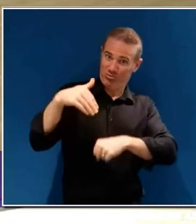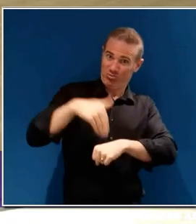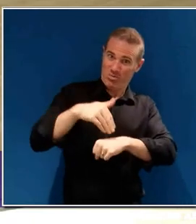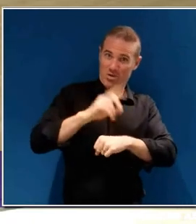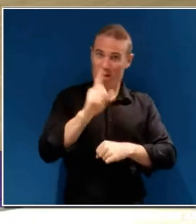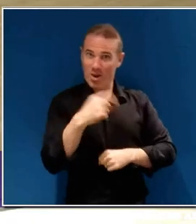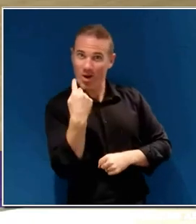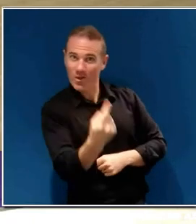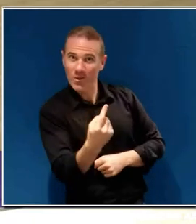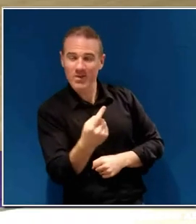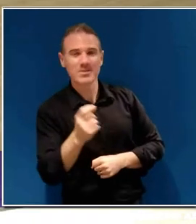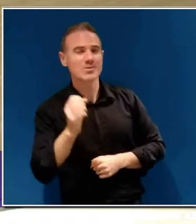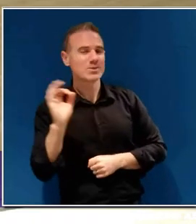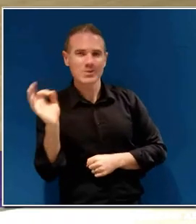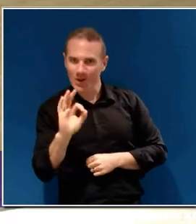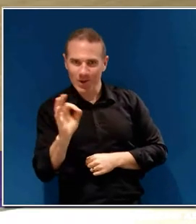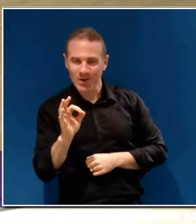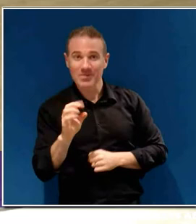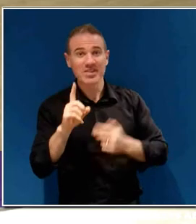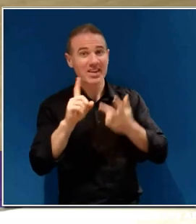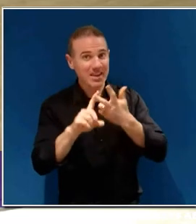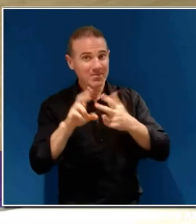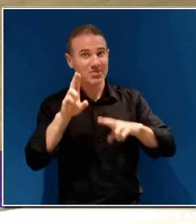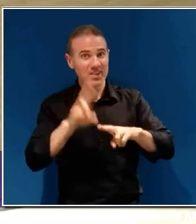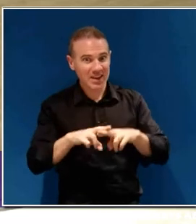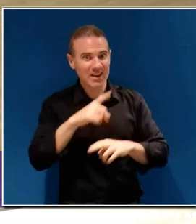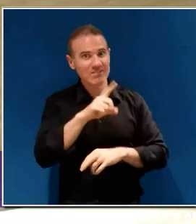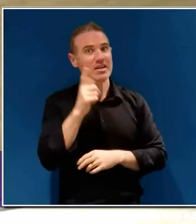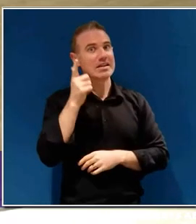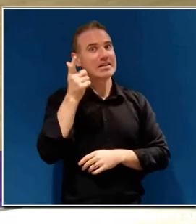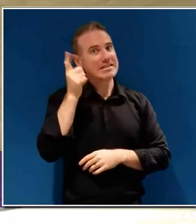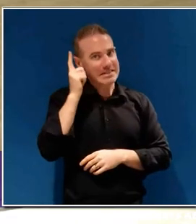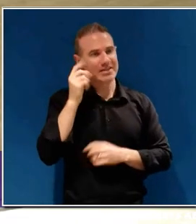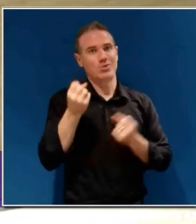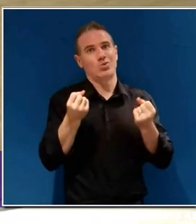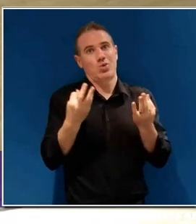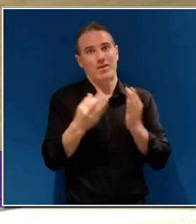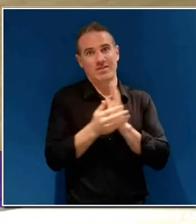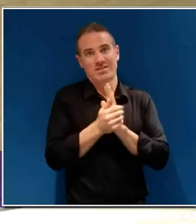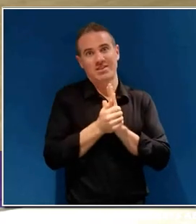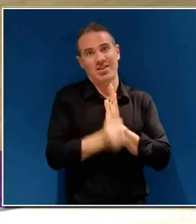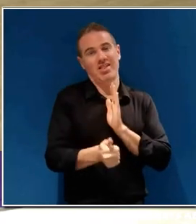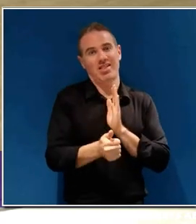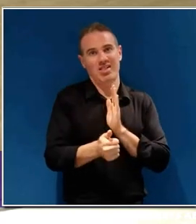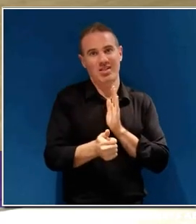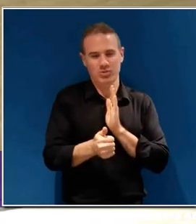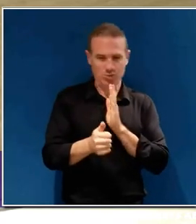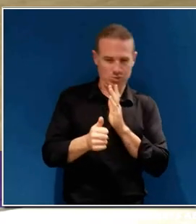and skilled enough to identify ways to deliver the curriculum in a different way